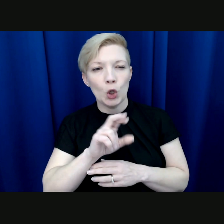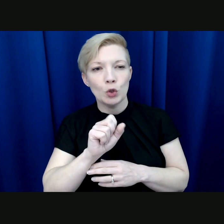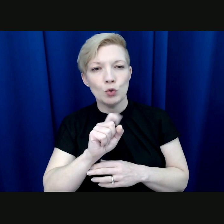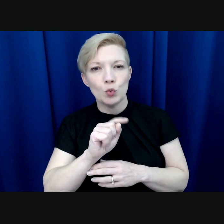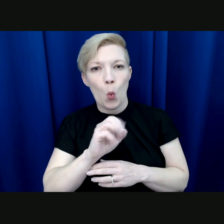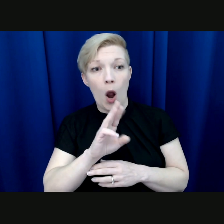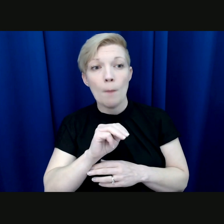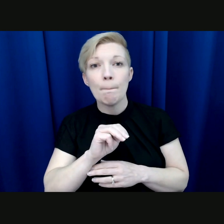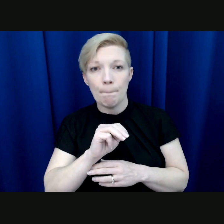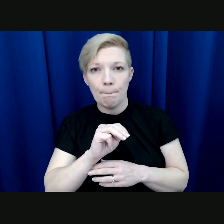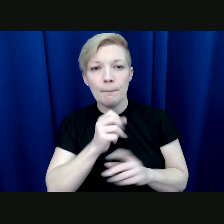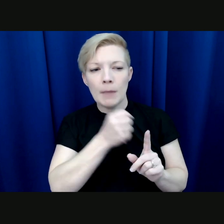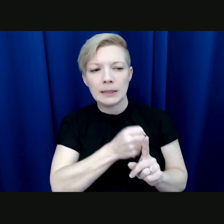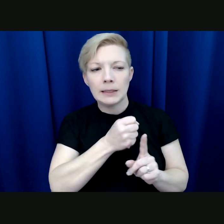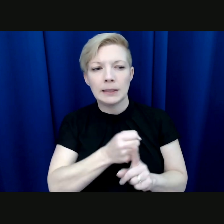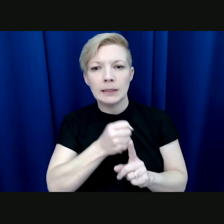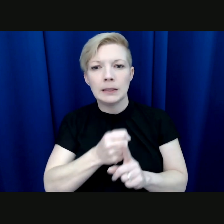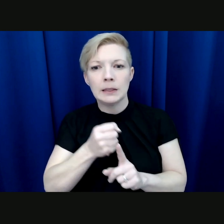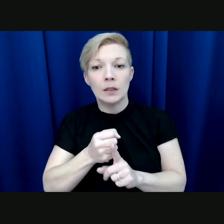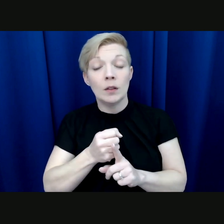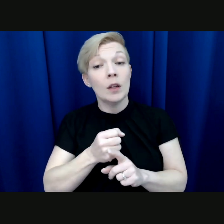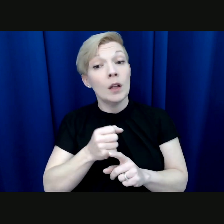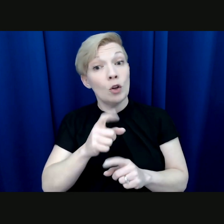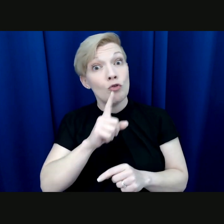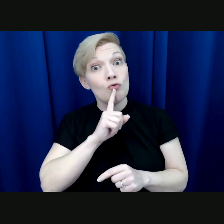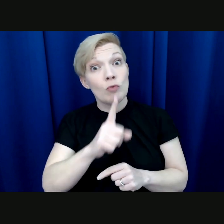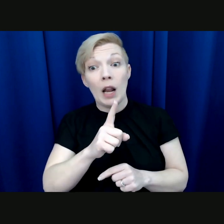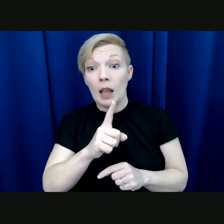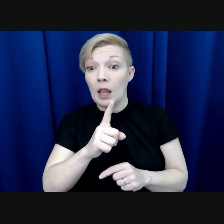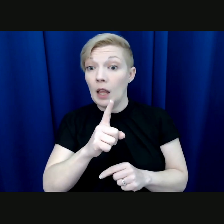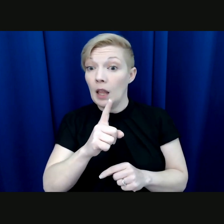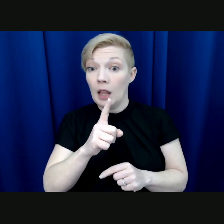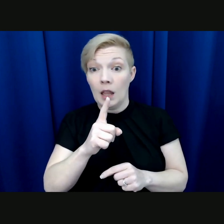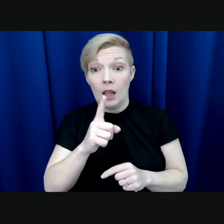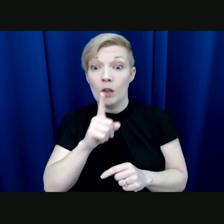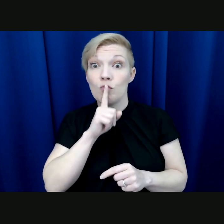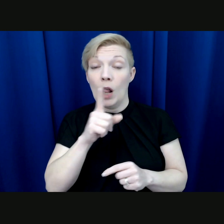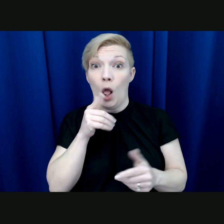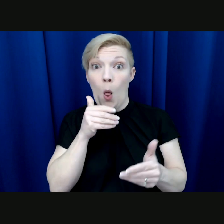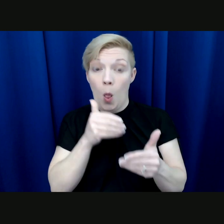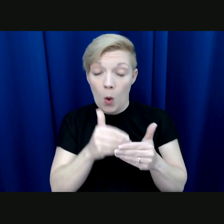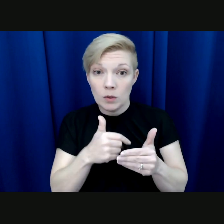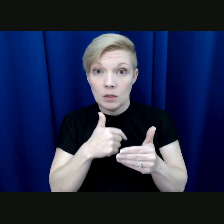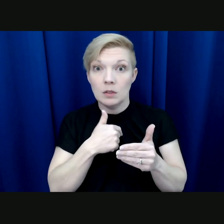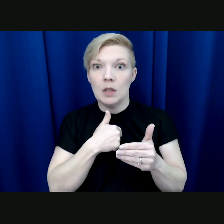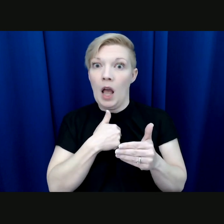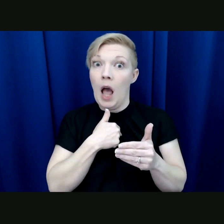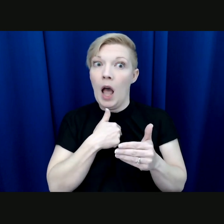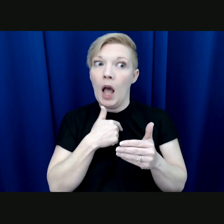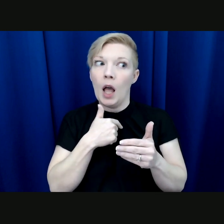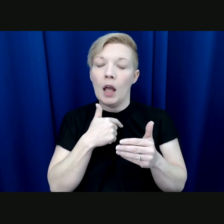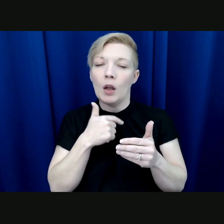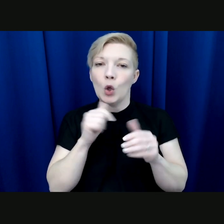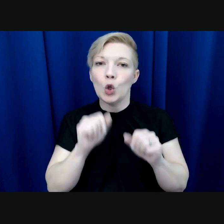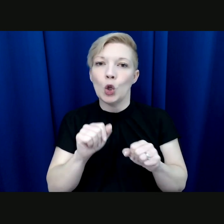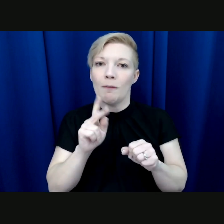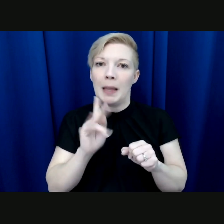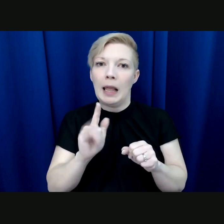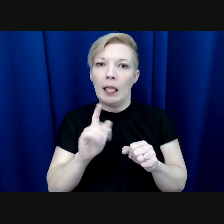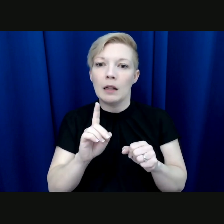I -- A, it was the closest I've come to. Probably being killed because I was on a sand dune